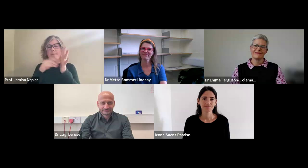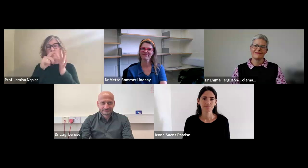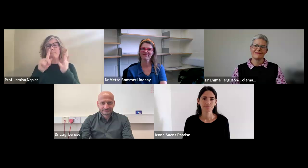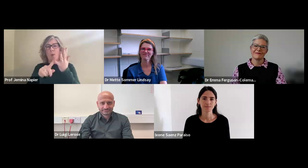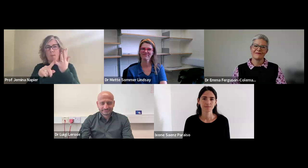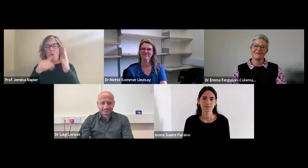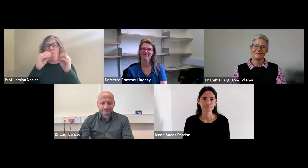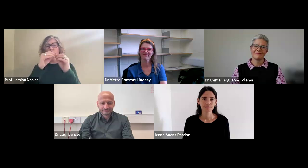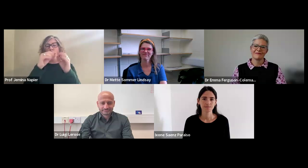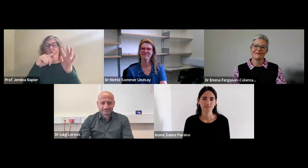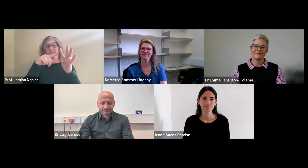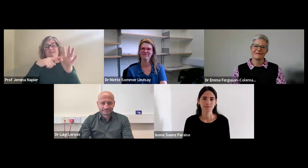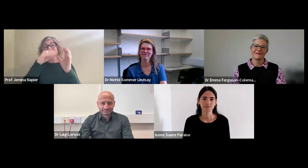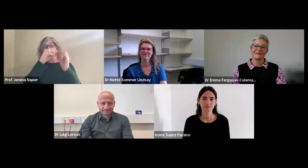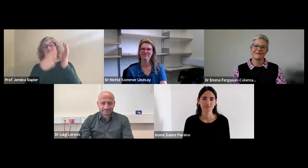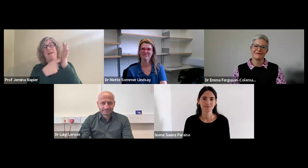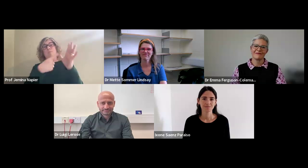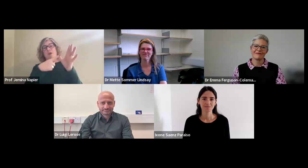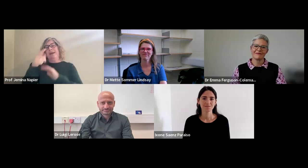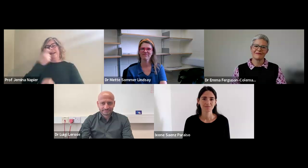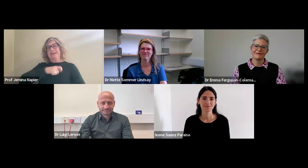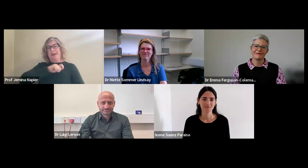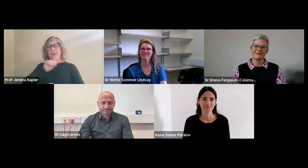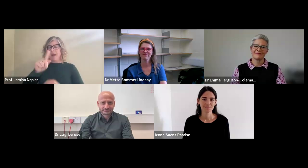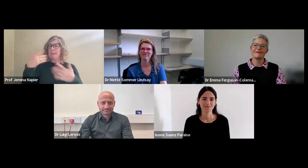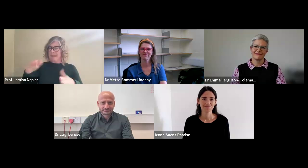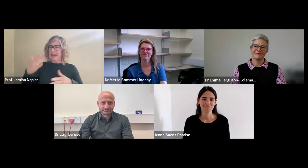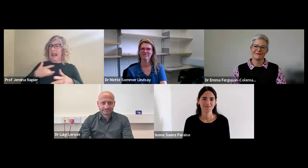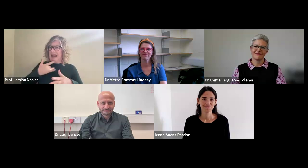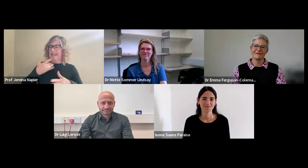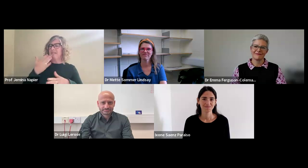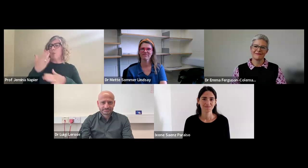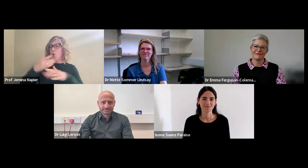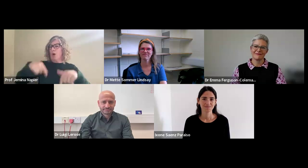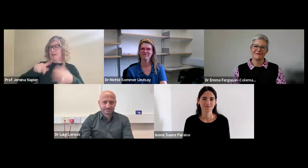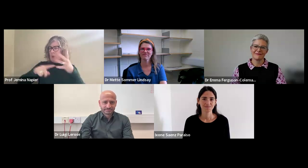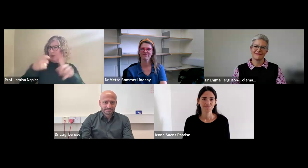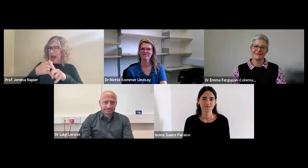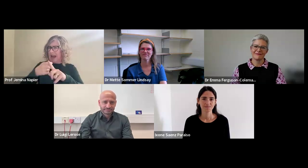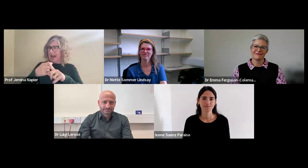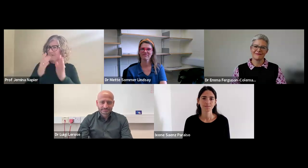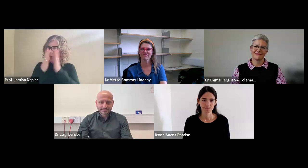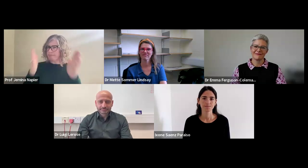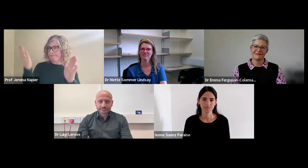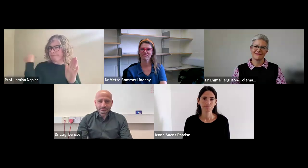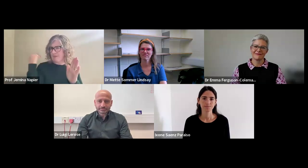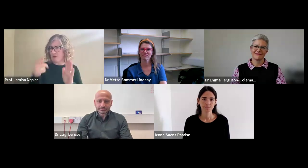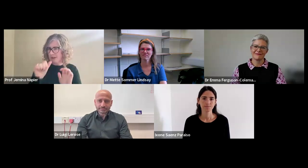at a university the Pompeu Fabra, over in Spain, but she has lived and worked in the UK for a